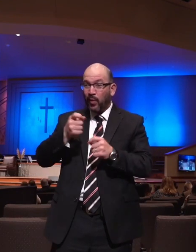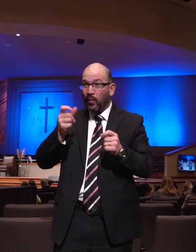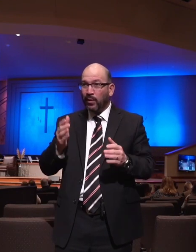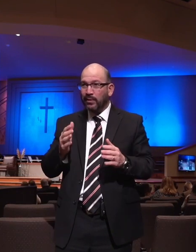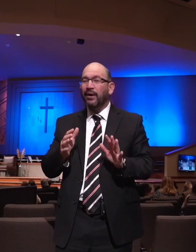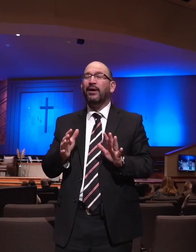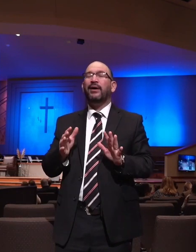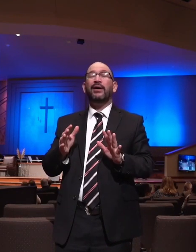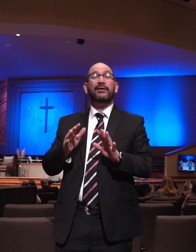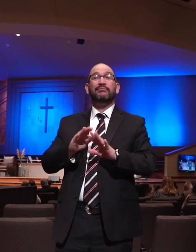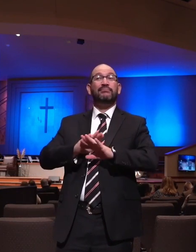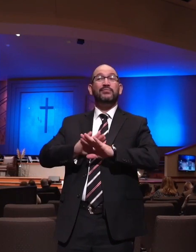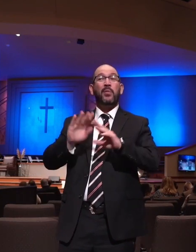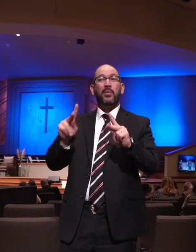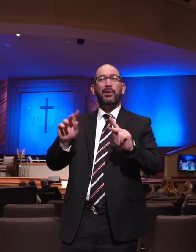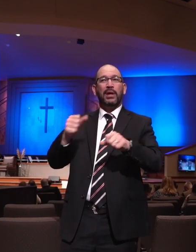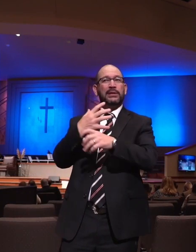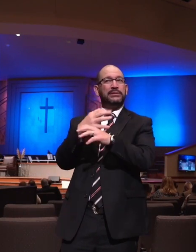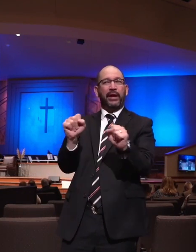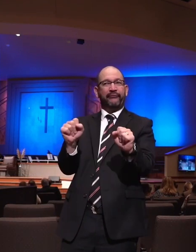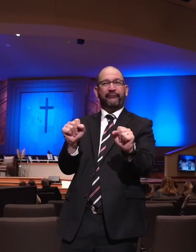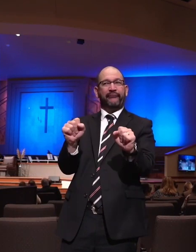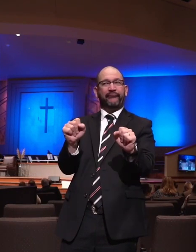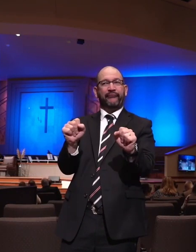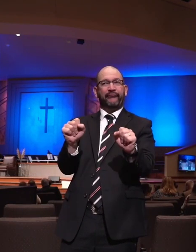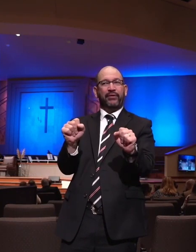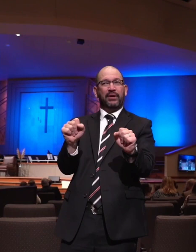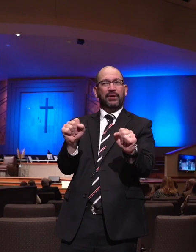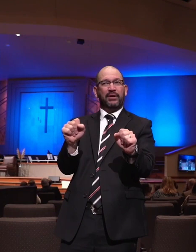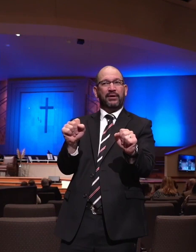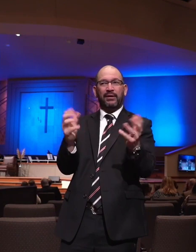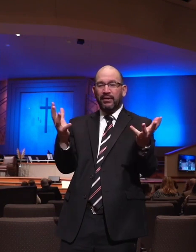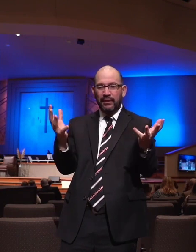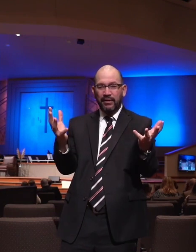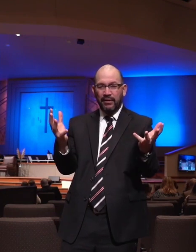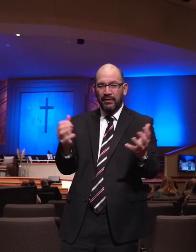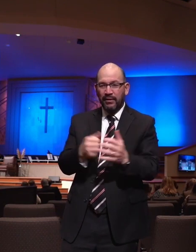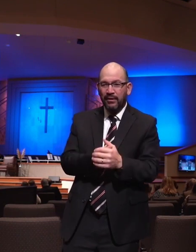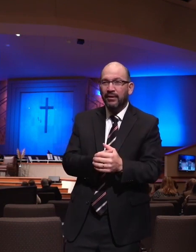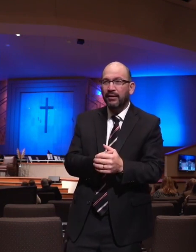nobody gets saved where there isn't people who have watered who planted and